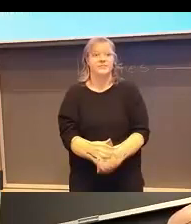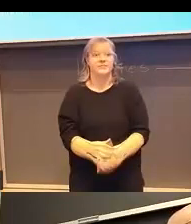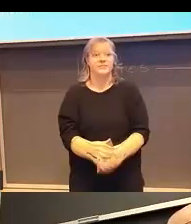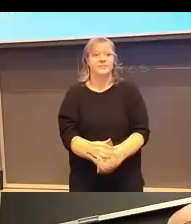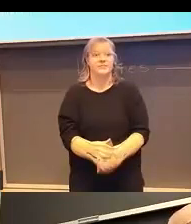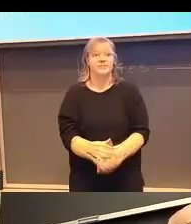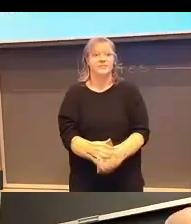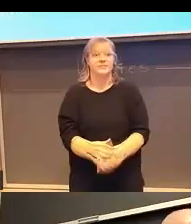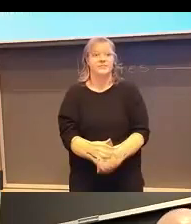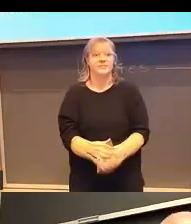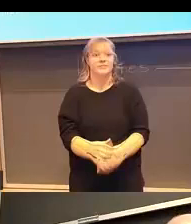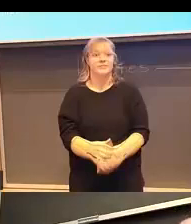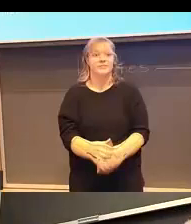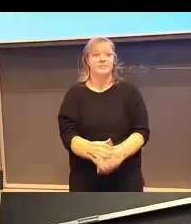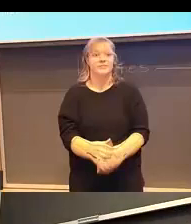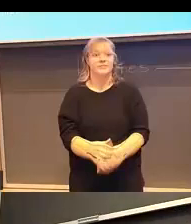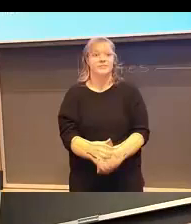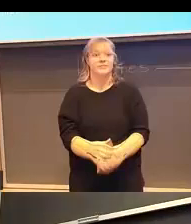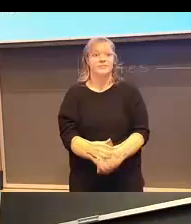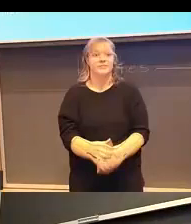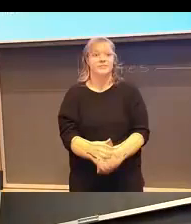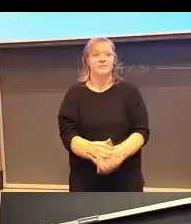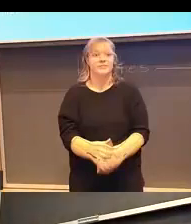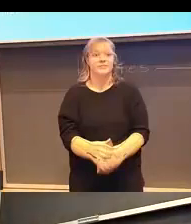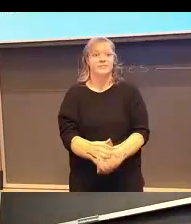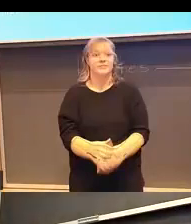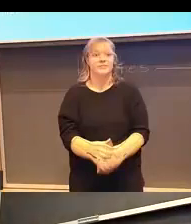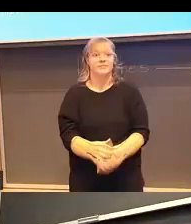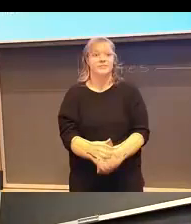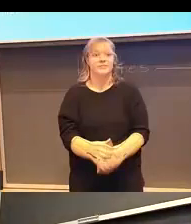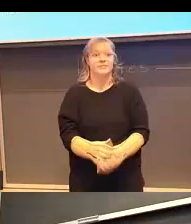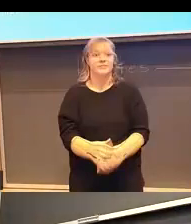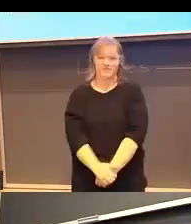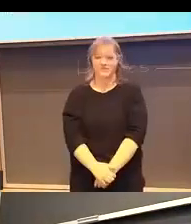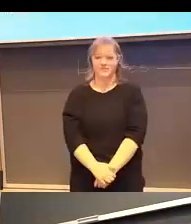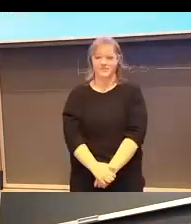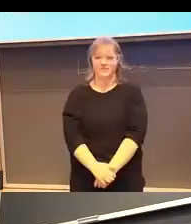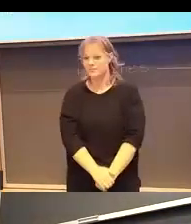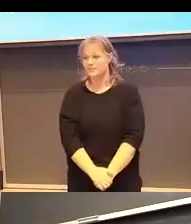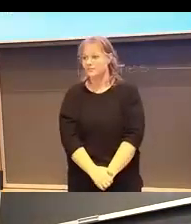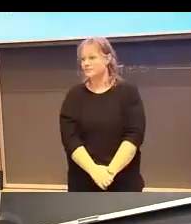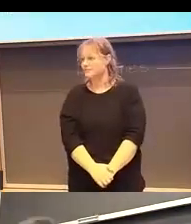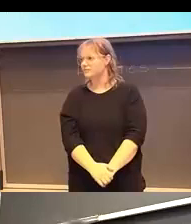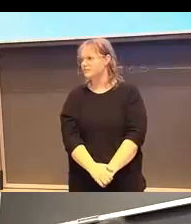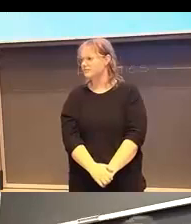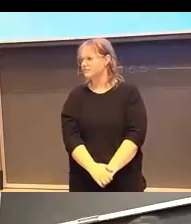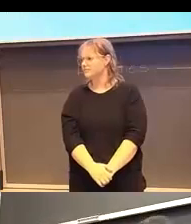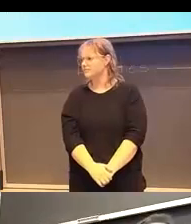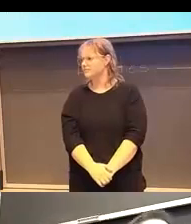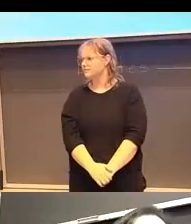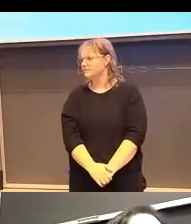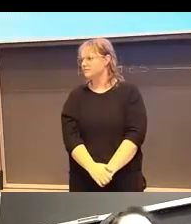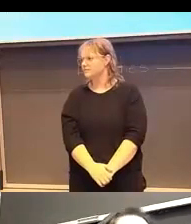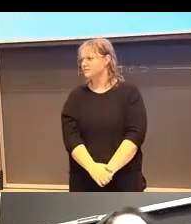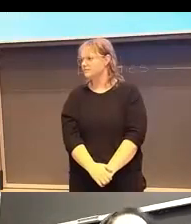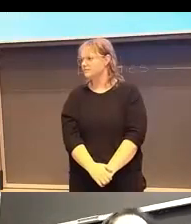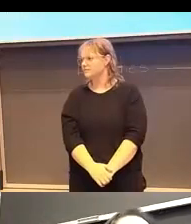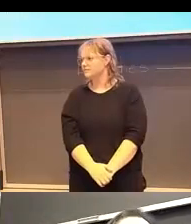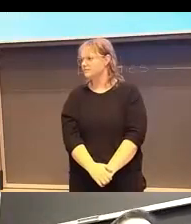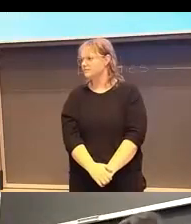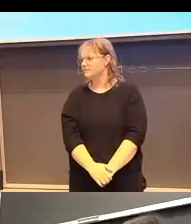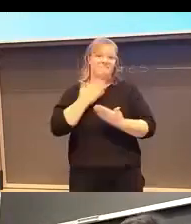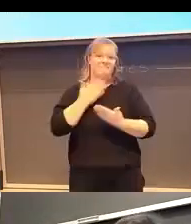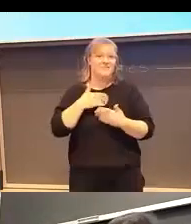McDaniel good afternoon everyone it's a pleasure to be here with all of you today